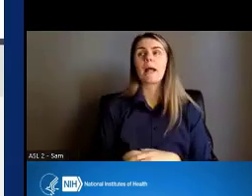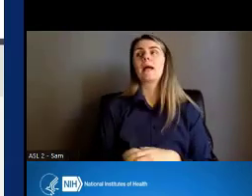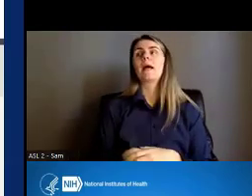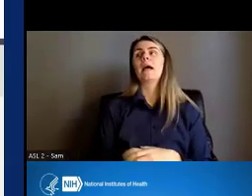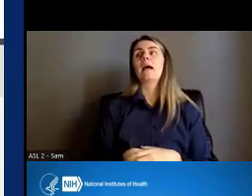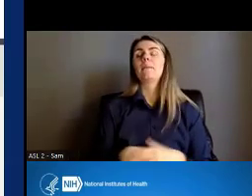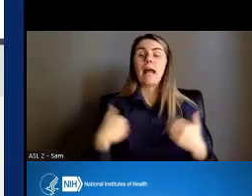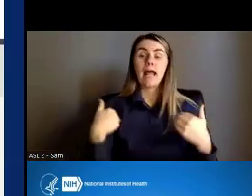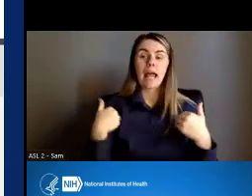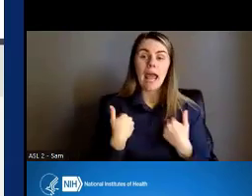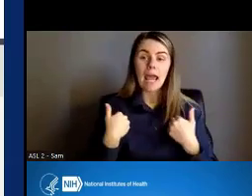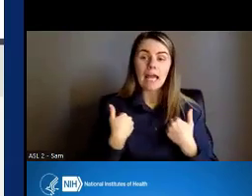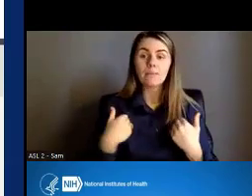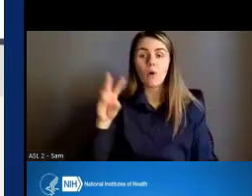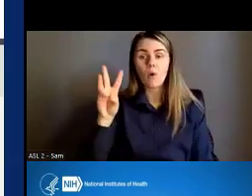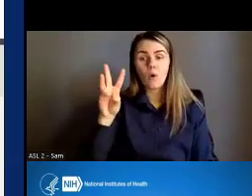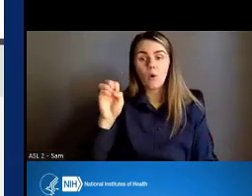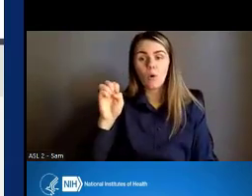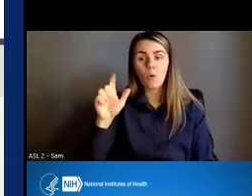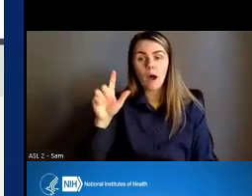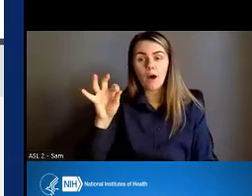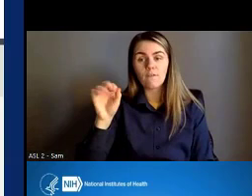et cetera, do go to some of the larger conferences